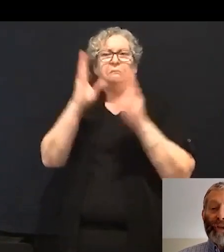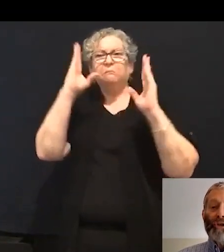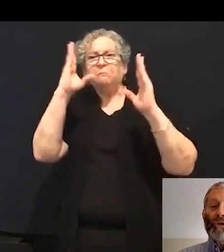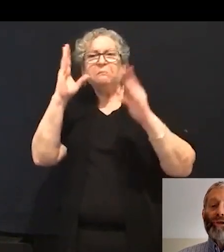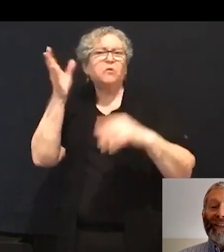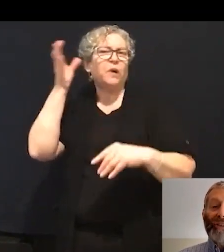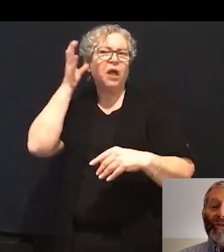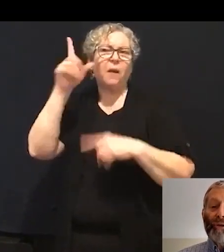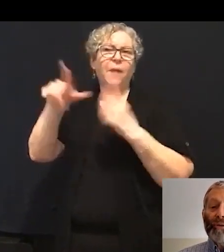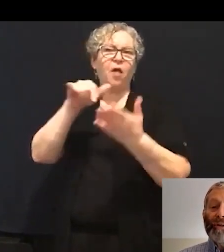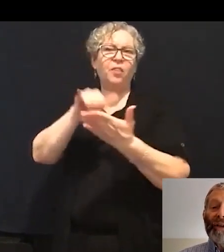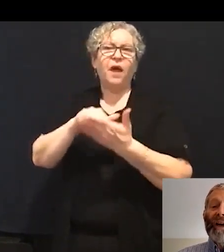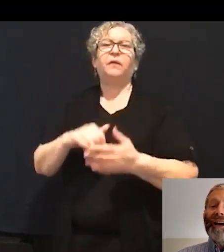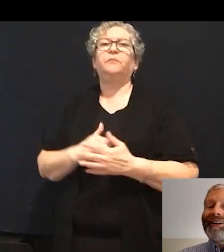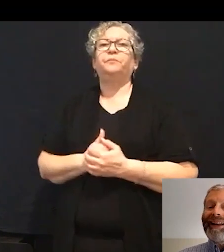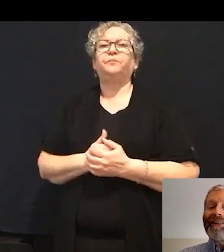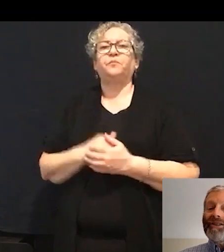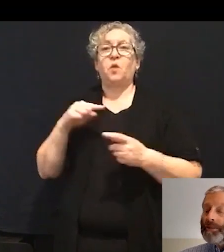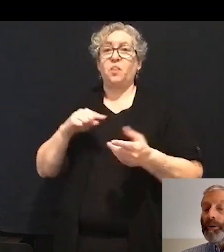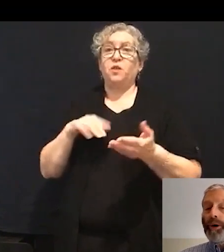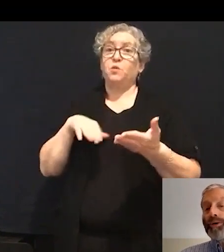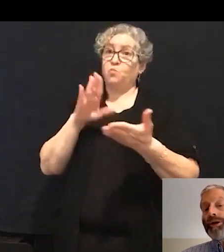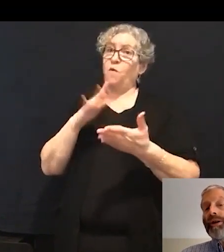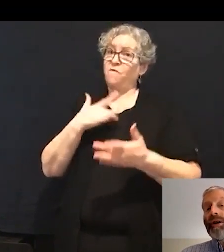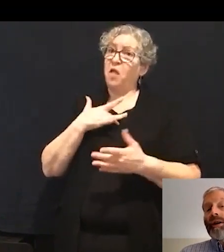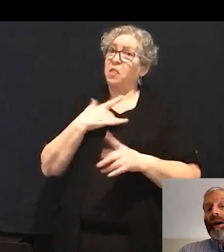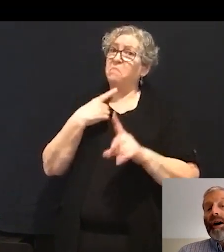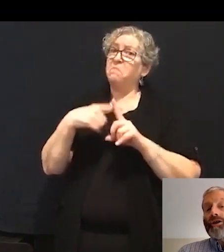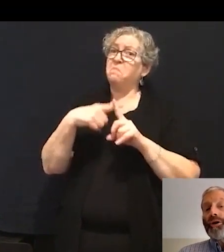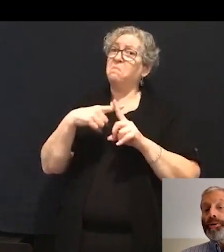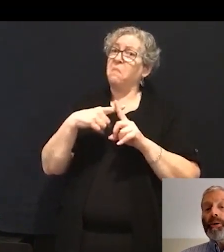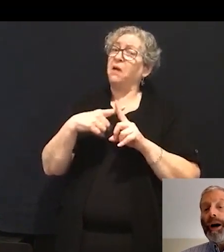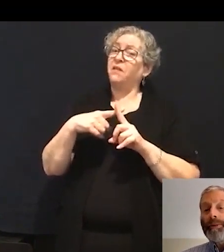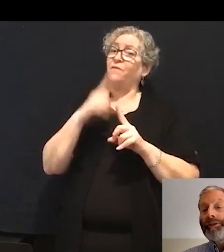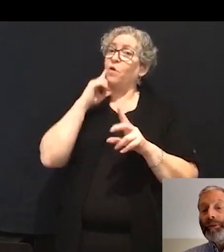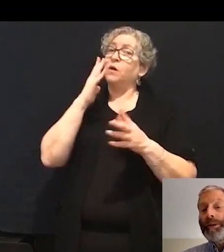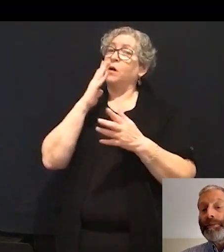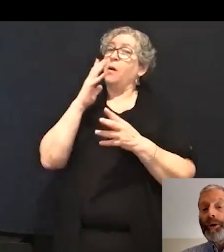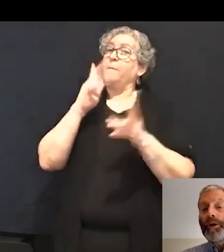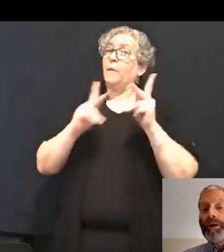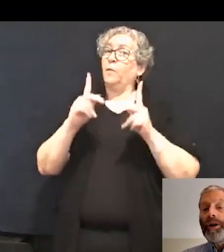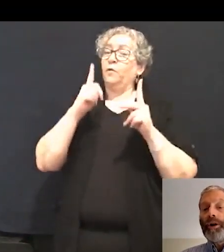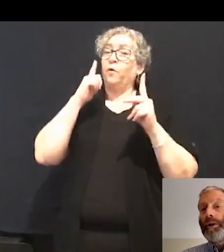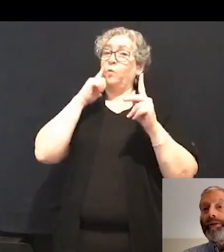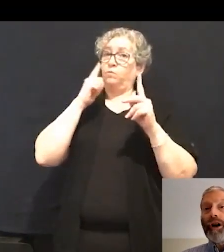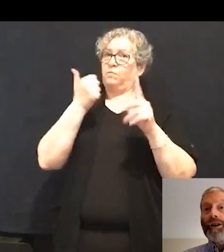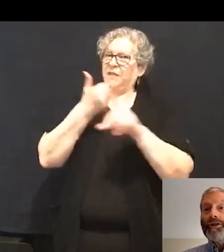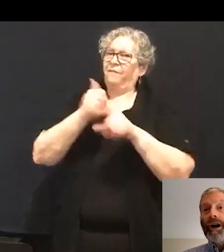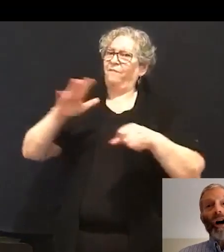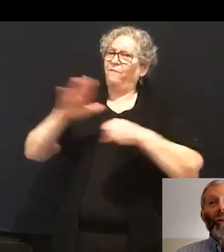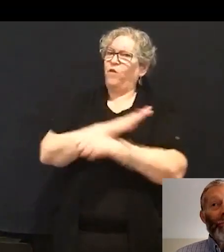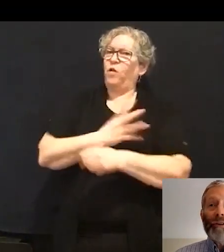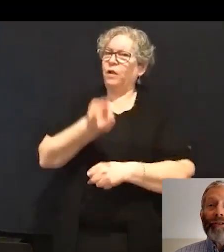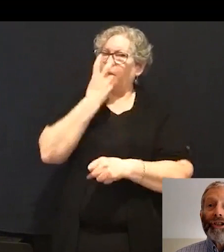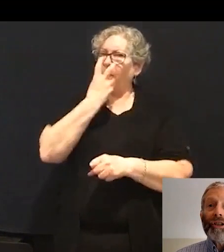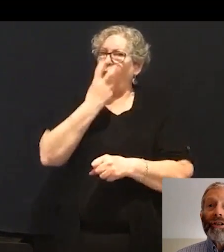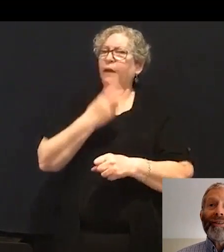So stay tuned. Again, this approach shows promise for people who have lost all of their vision.